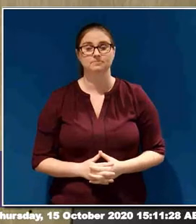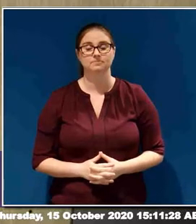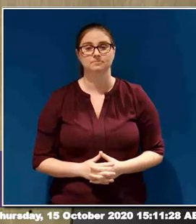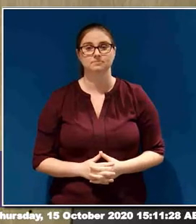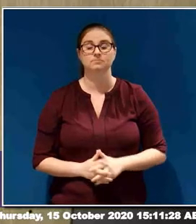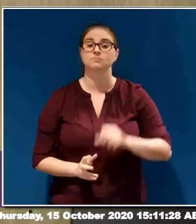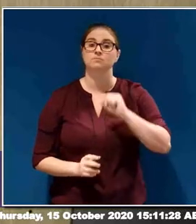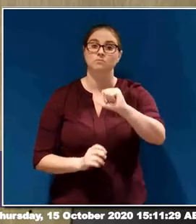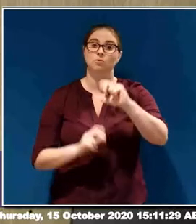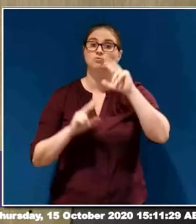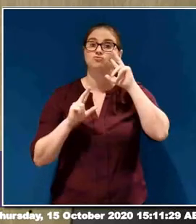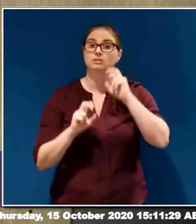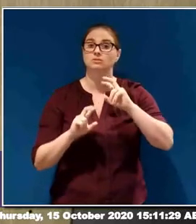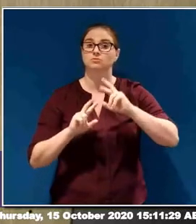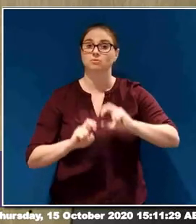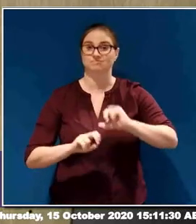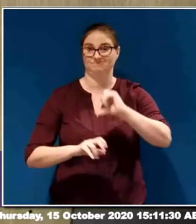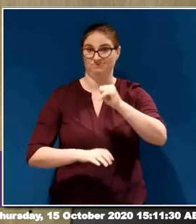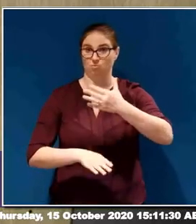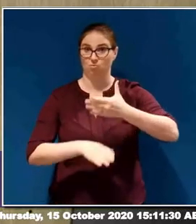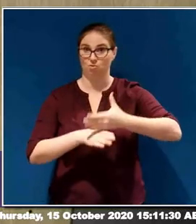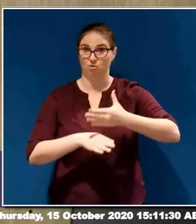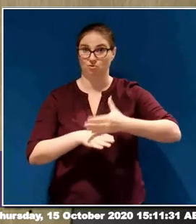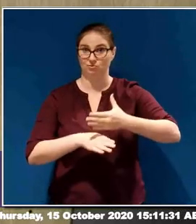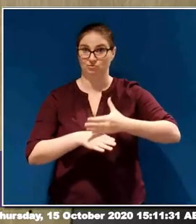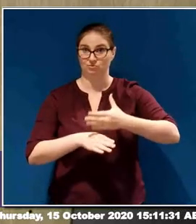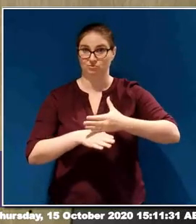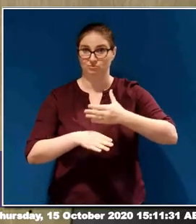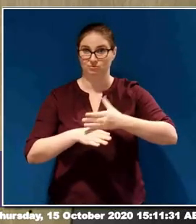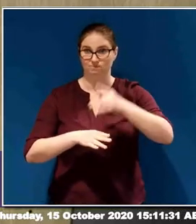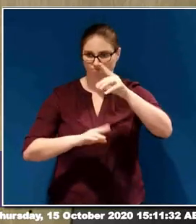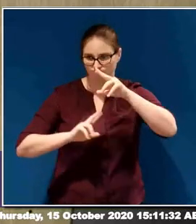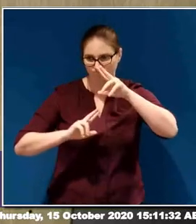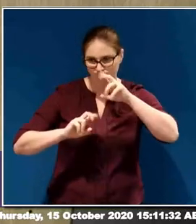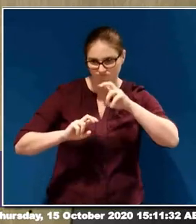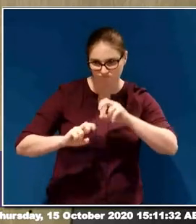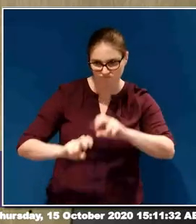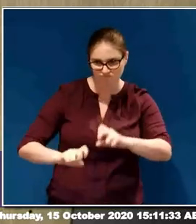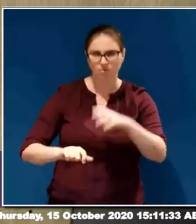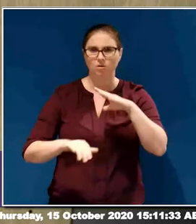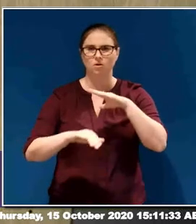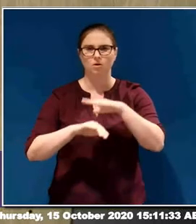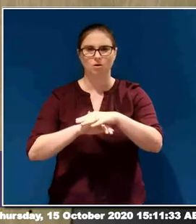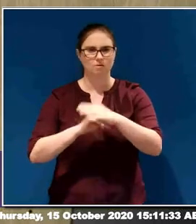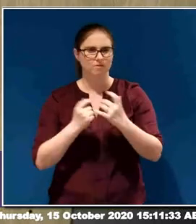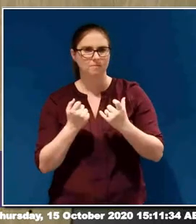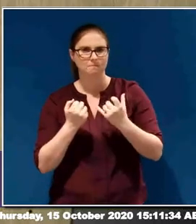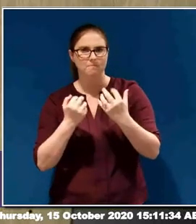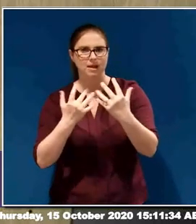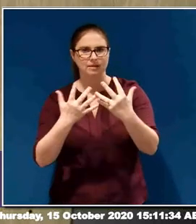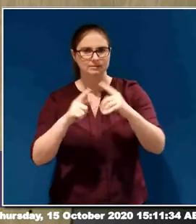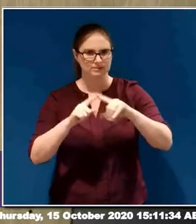multi-jurisdictional research focusing on the role of educational policy and